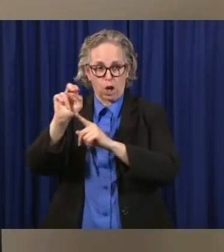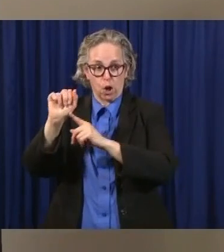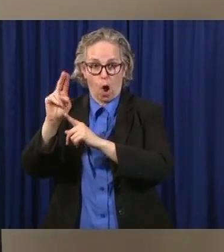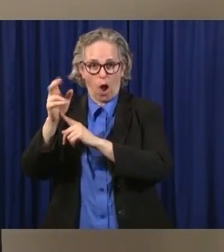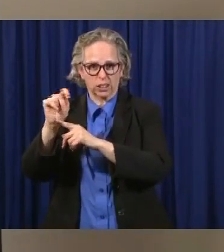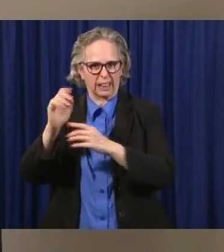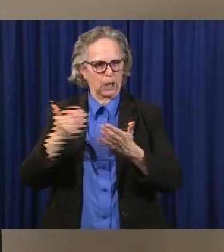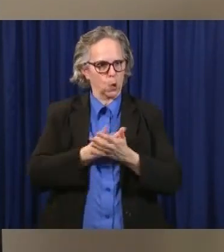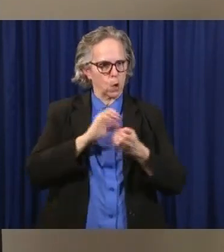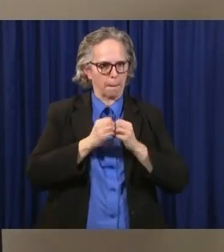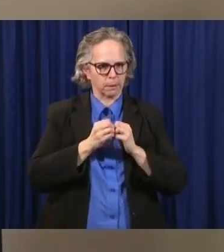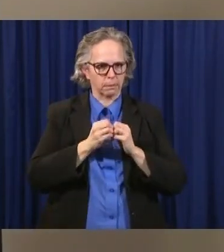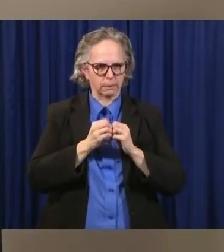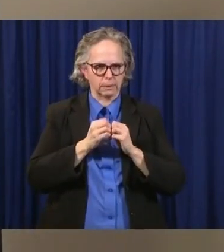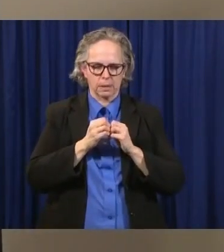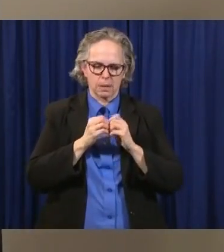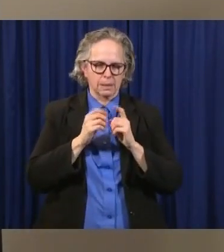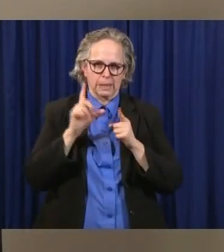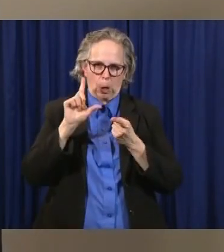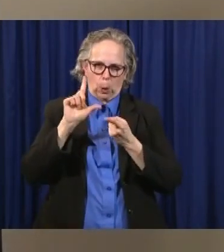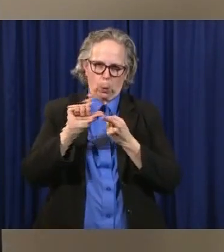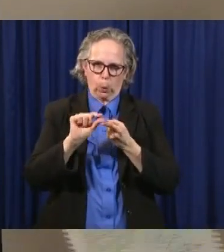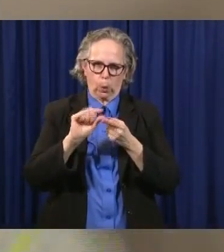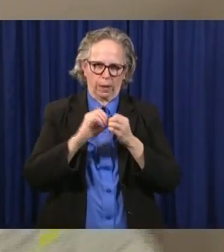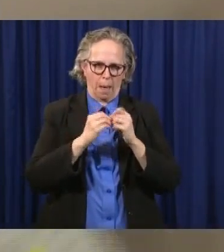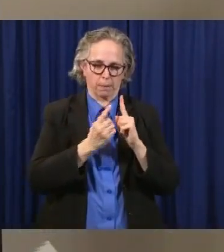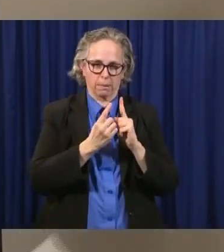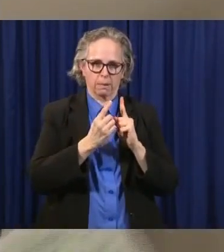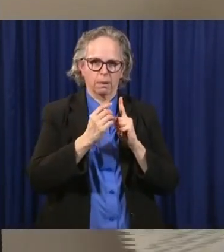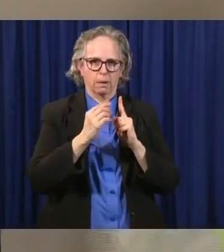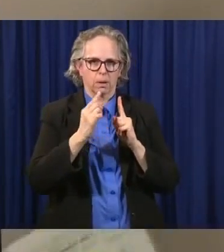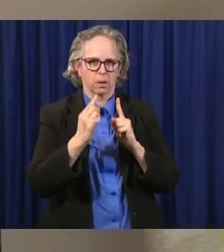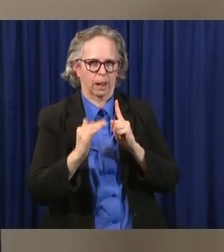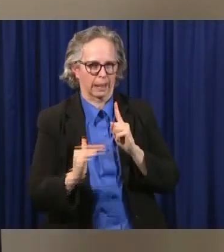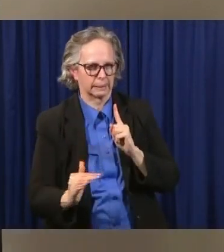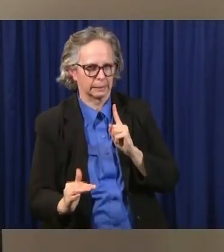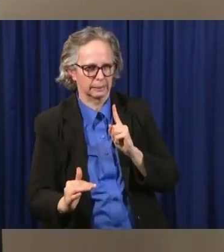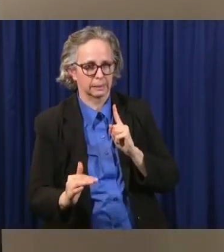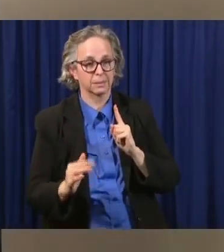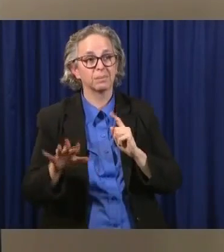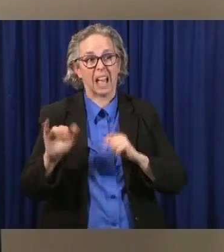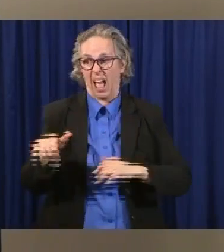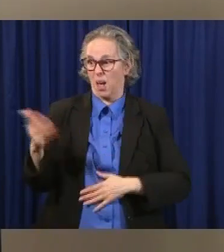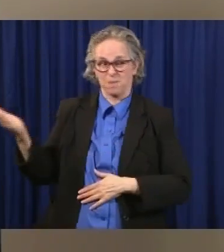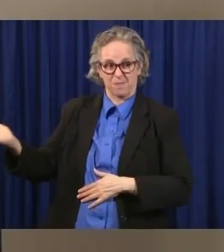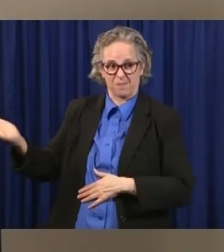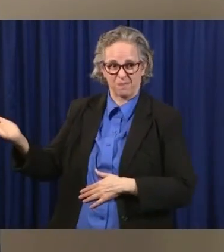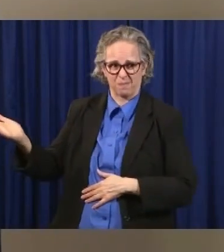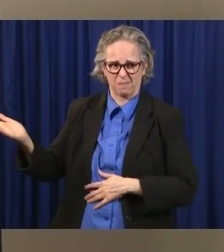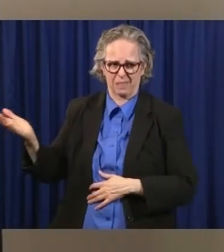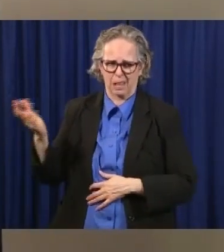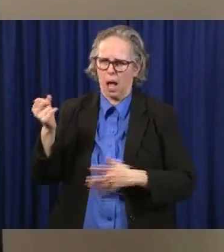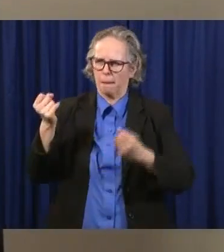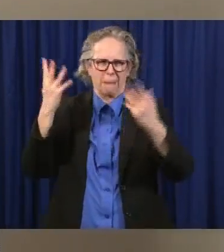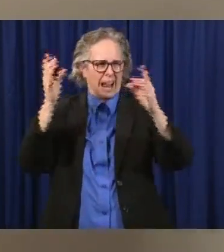WE WILL SEE A LOT MORE DEATHS AND ILLNESS. OUR EFFECTIVENESS IS KEEPING THE R NOT THE NEW NUMBER VERY VERY SMALL. NEXT SLIDE.